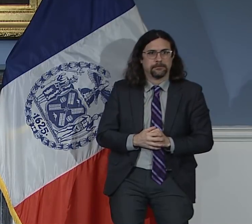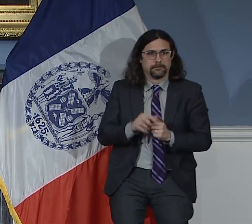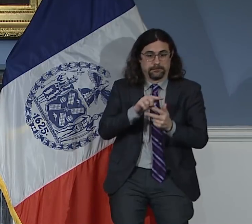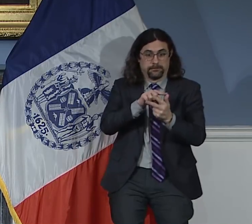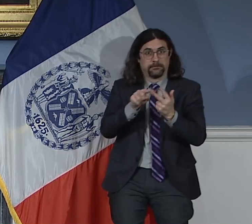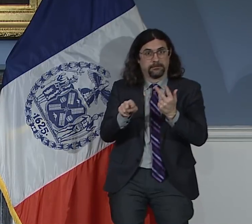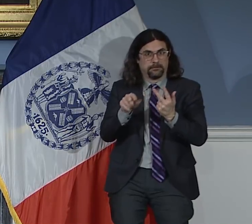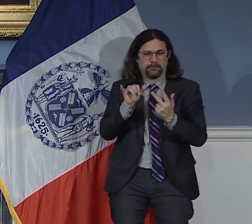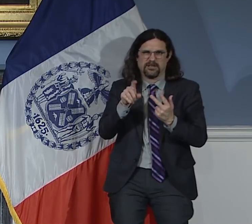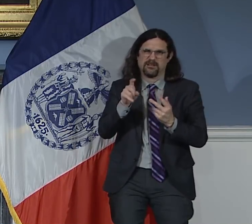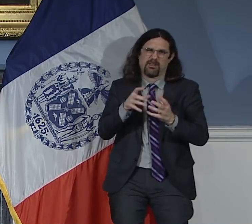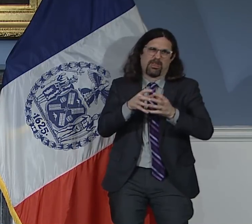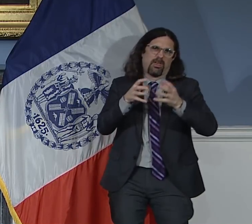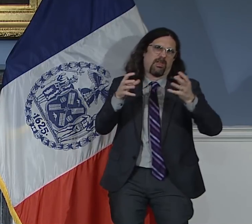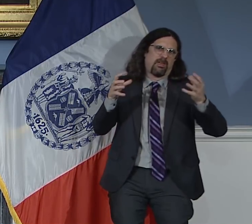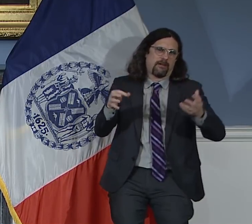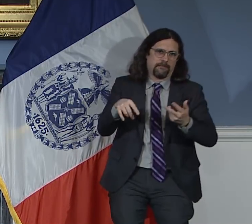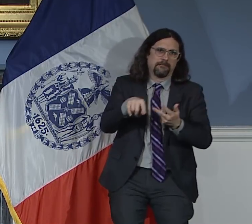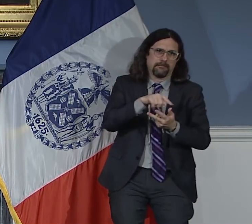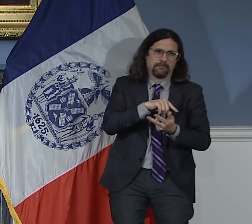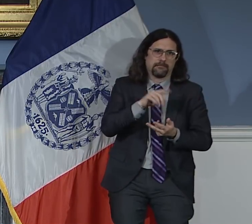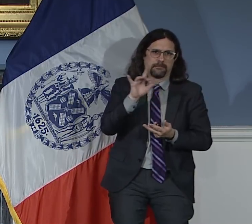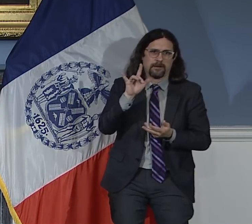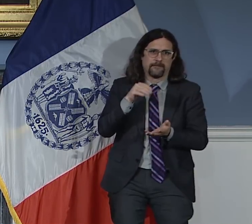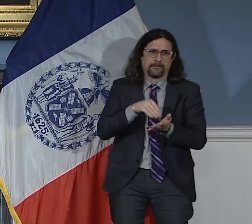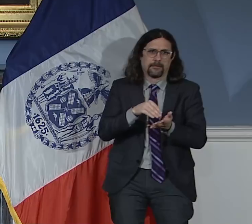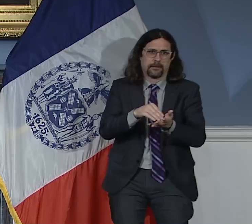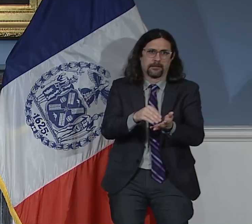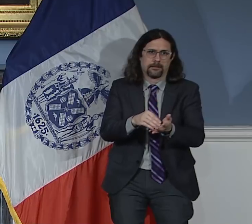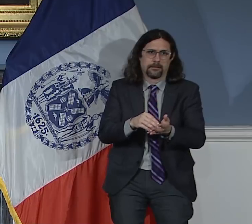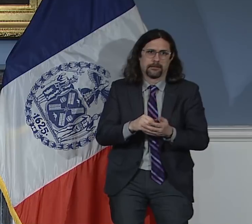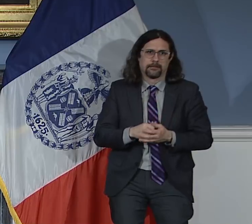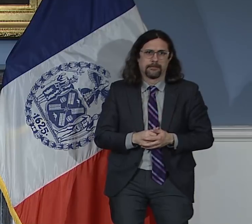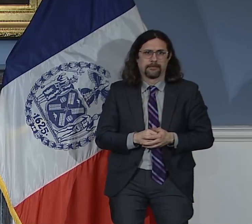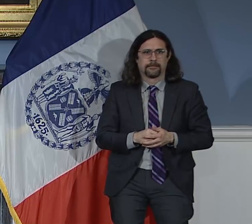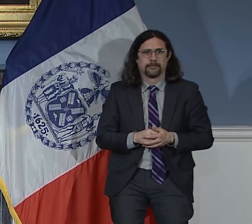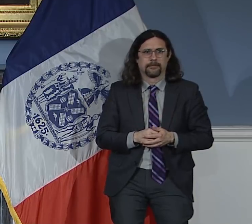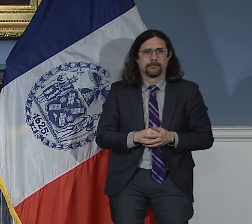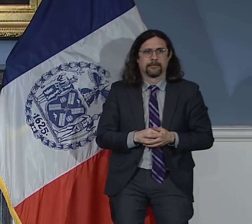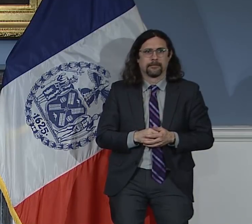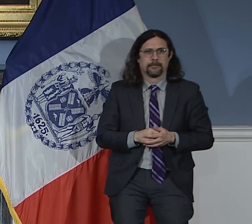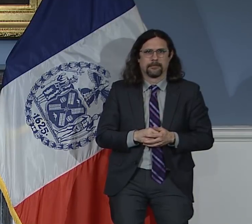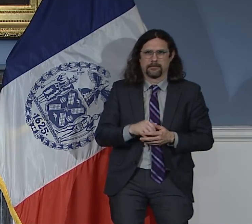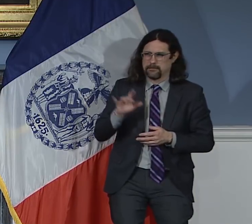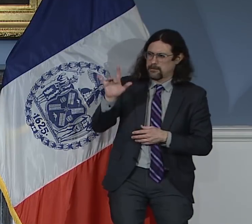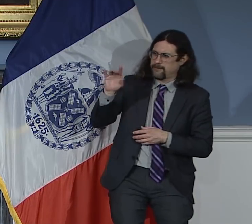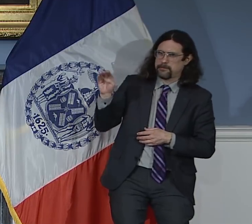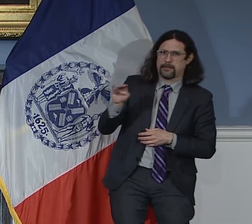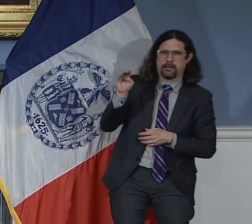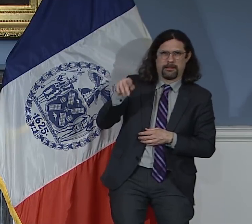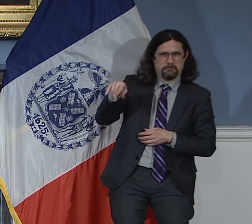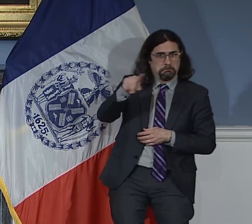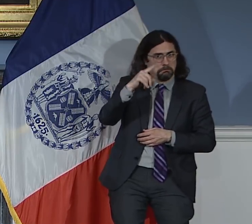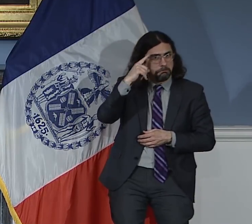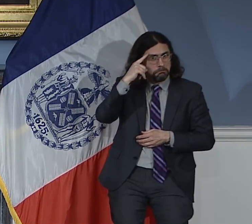FACEMASKS. WE EEND THESE IN GREAT NUMBERS. THEY MAY SOUND